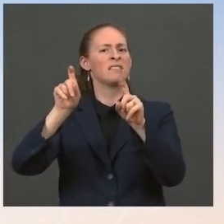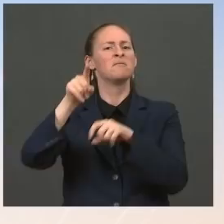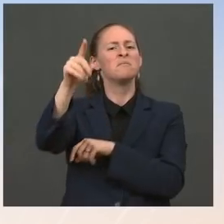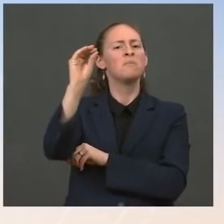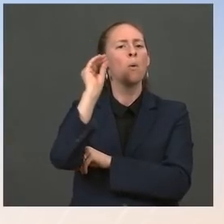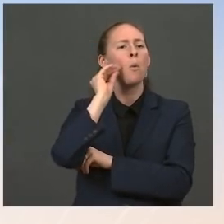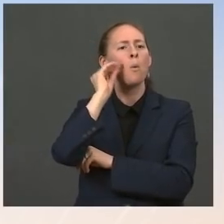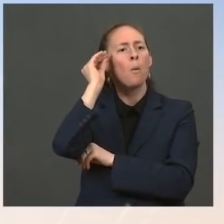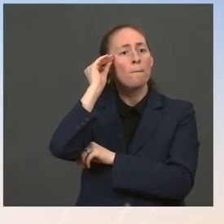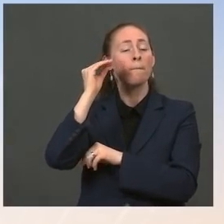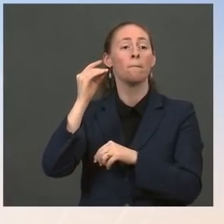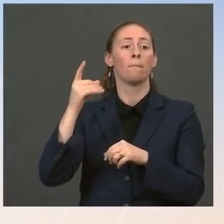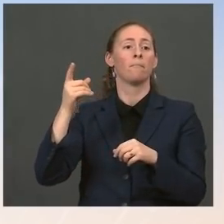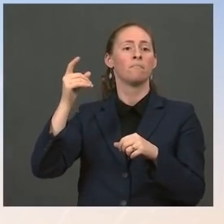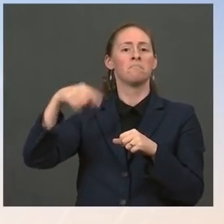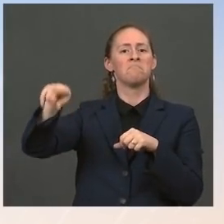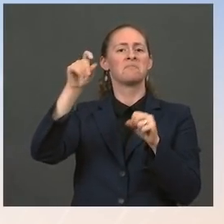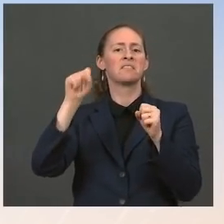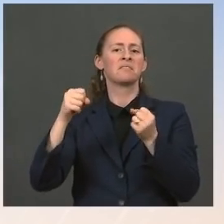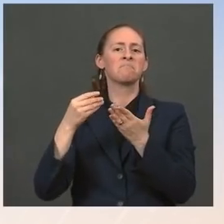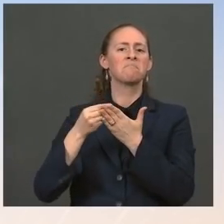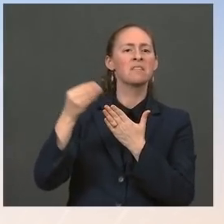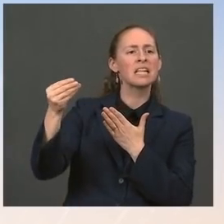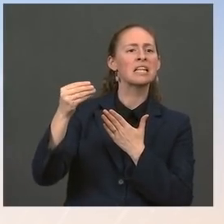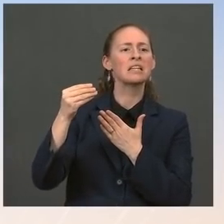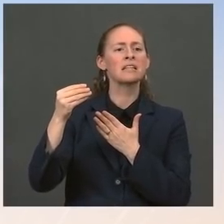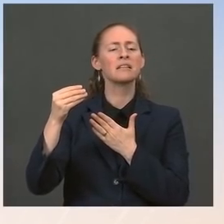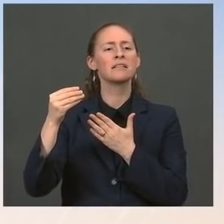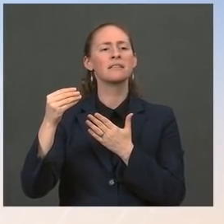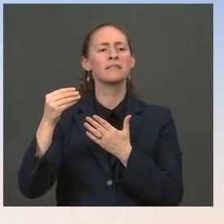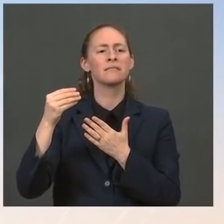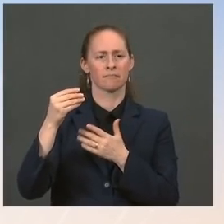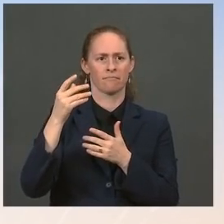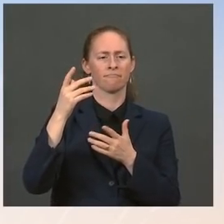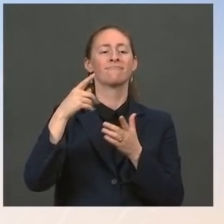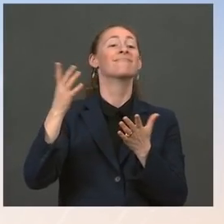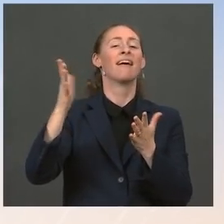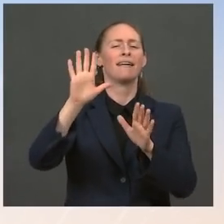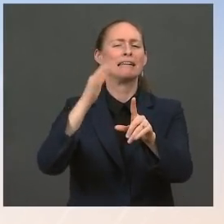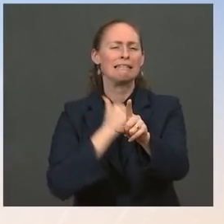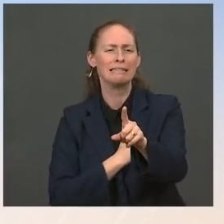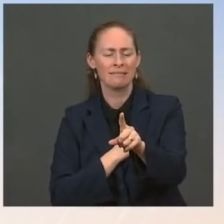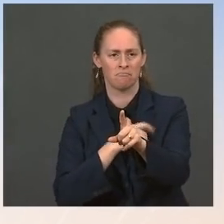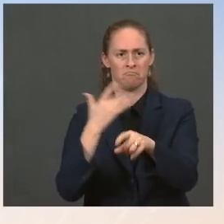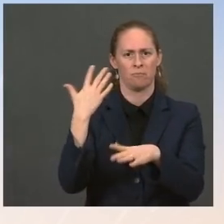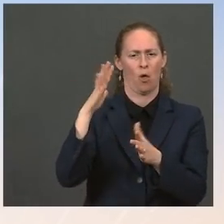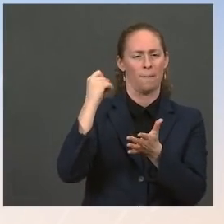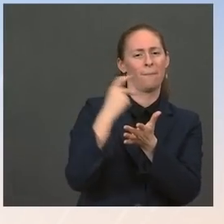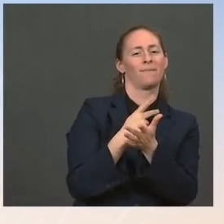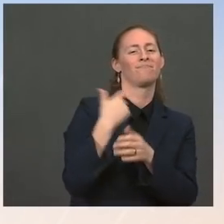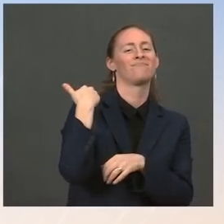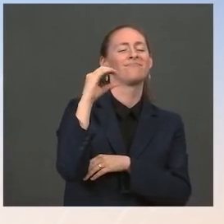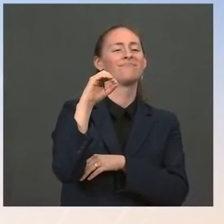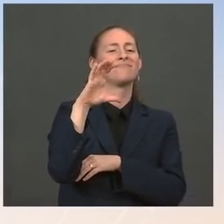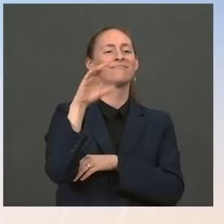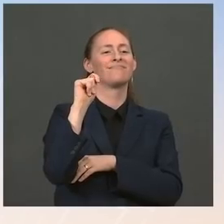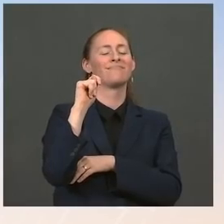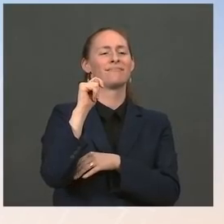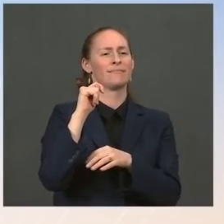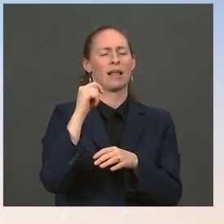and thanks to the approval of ACON -- sorry -- this Monday, which accelerates the pace. We're now on track to triple the number. Triple the number, not double. I apologize.